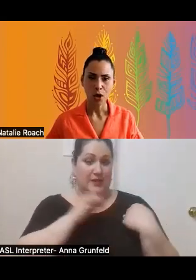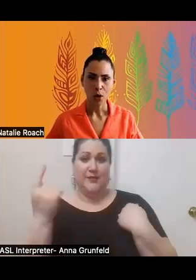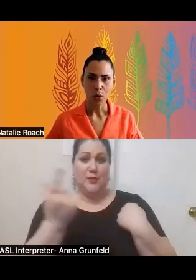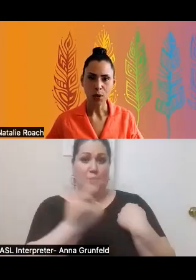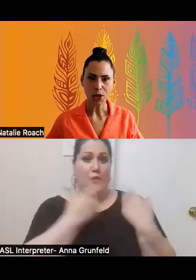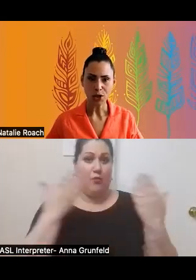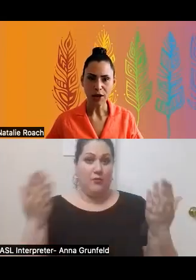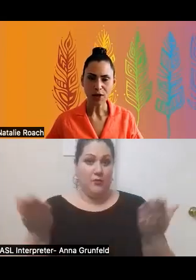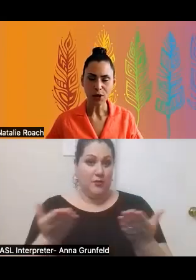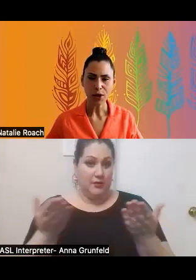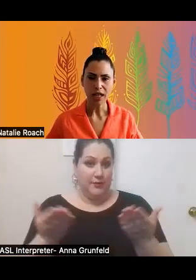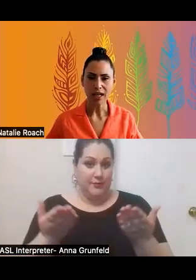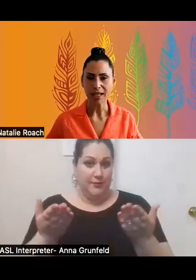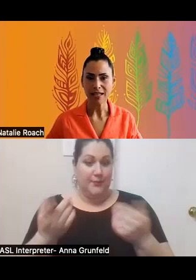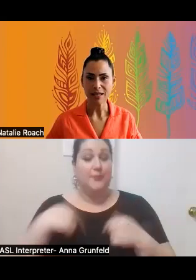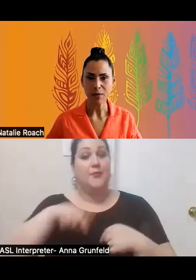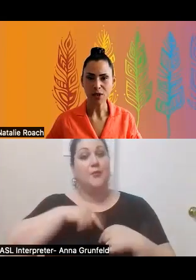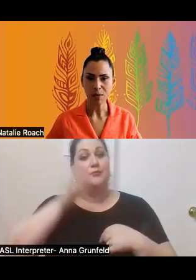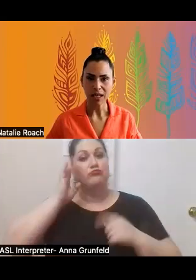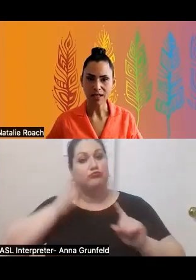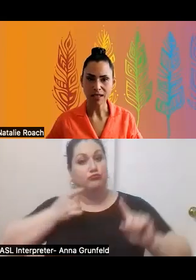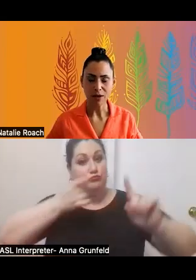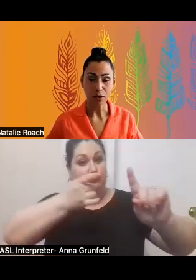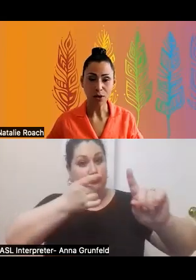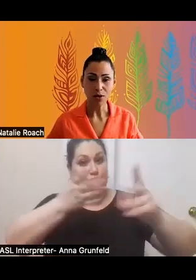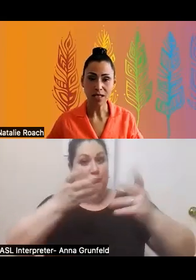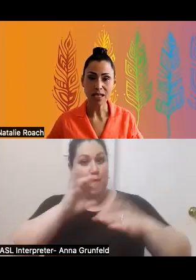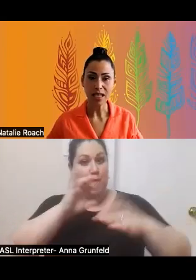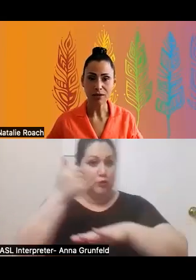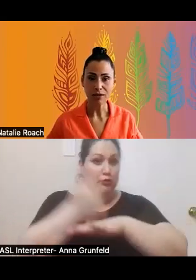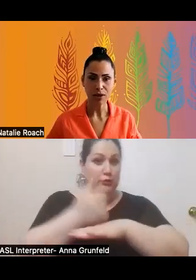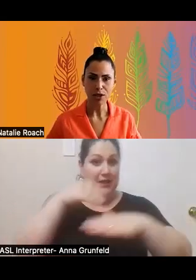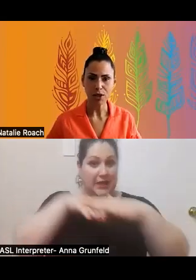We will strive to create an accessible space that reduces the need for you to